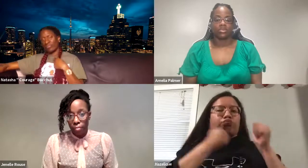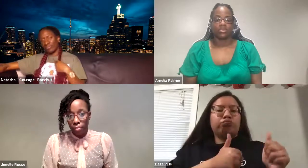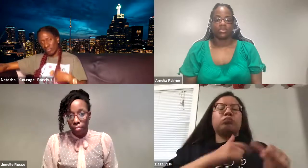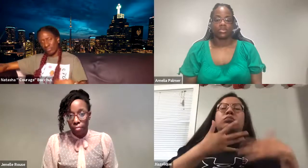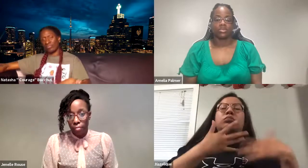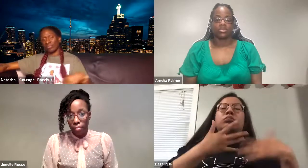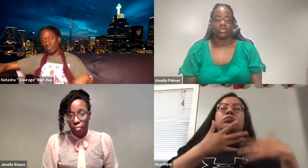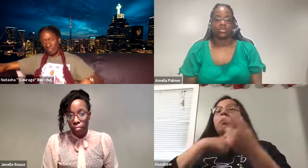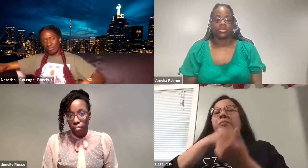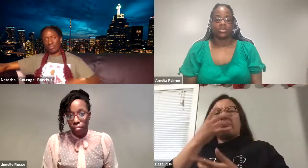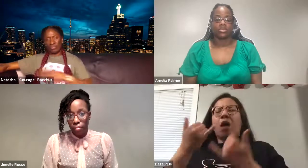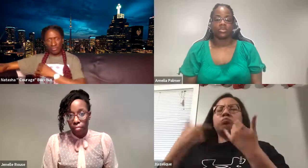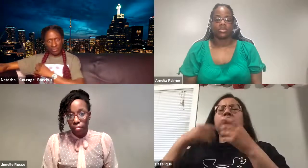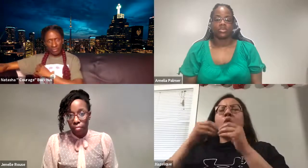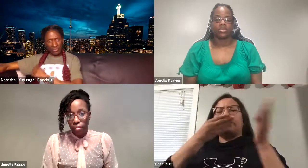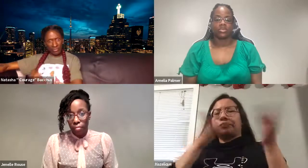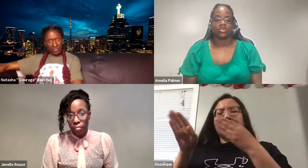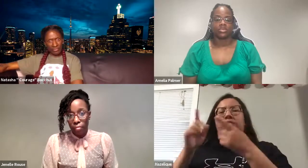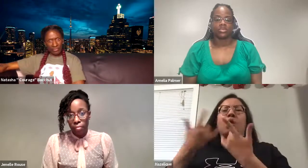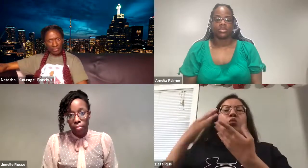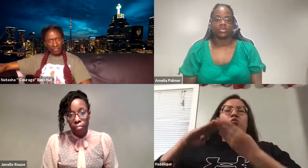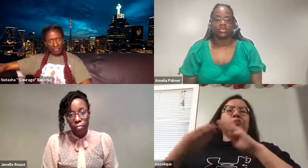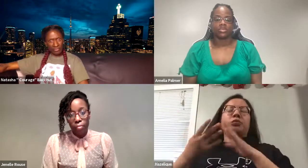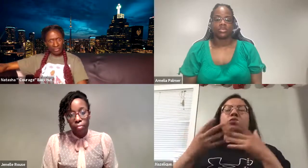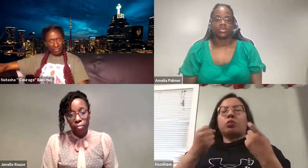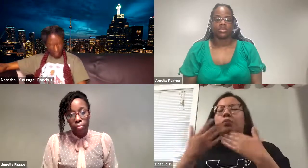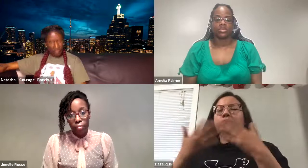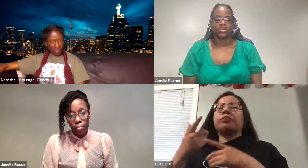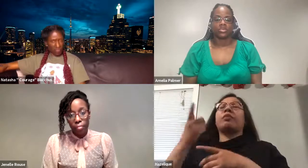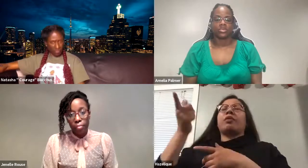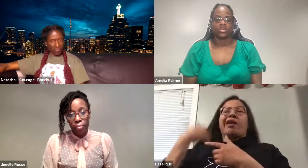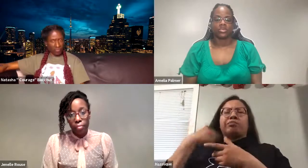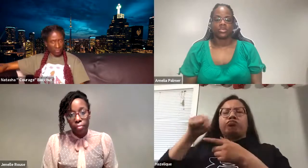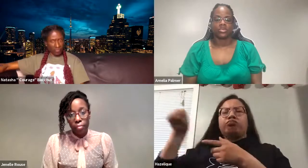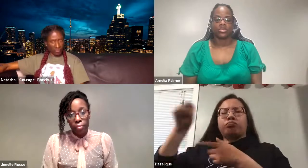access information so i was struggling with ASL and communicating that way and then i started to